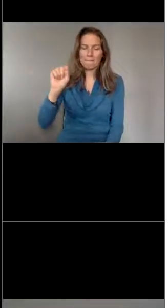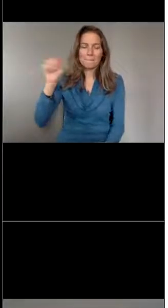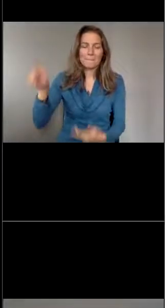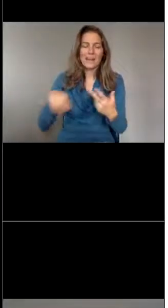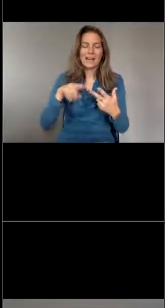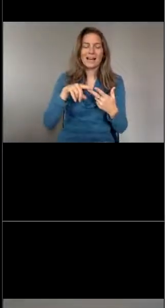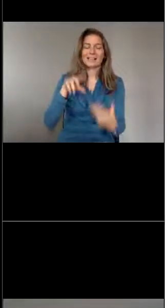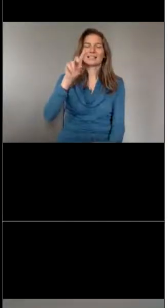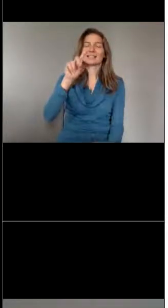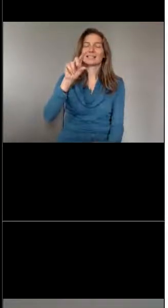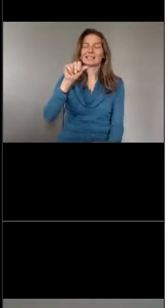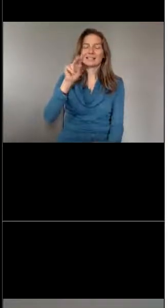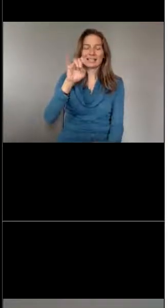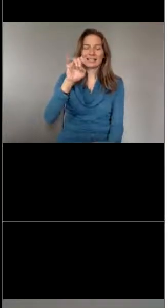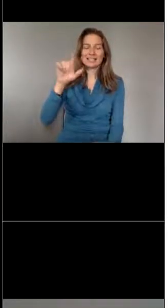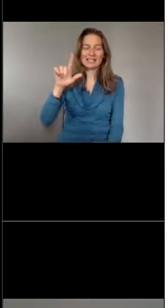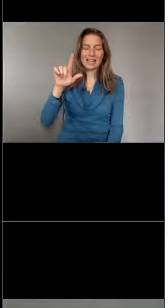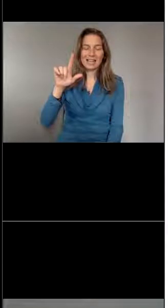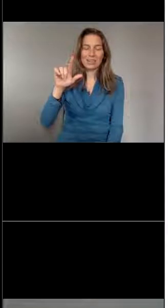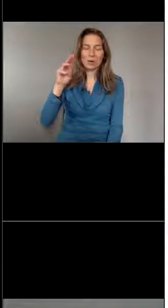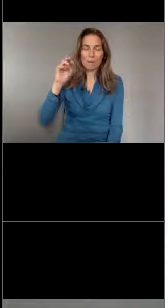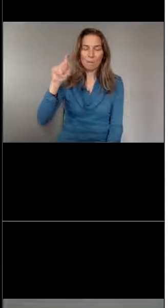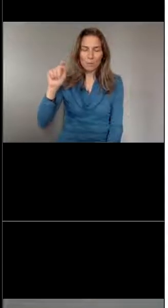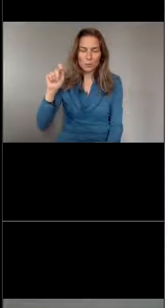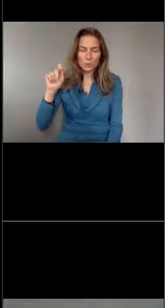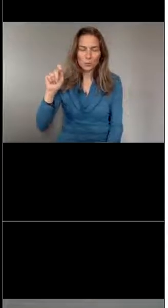I'll properly introduce them ahead of this talk,